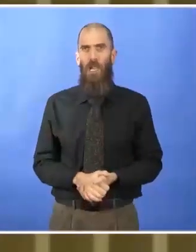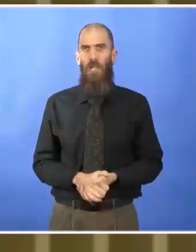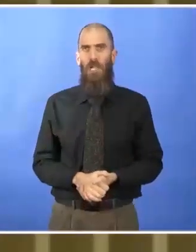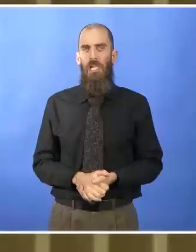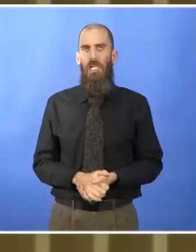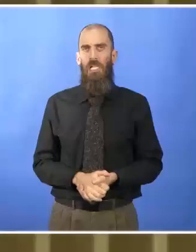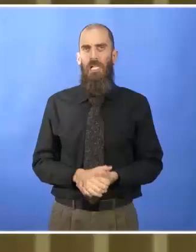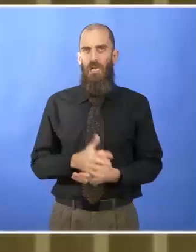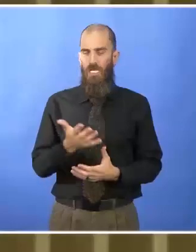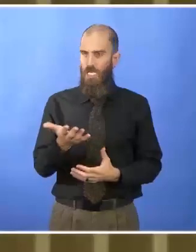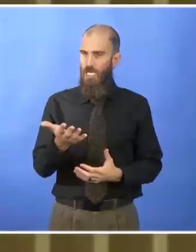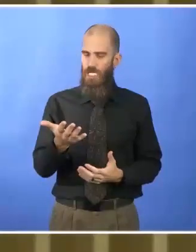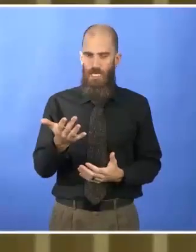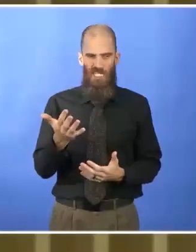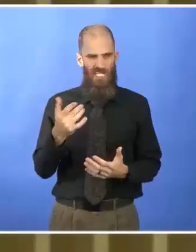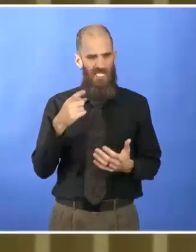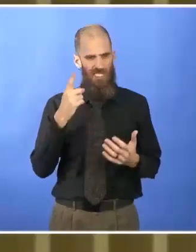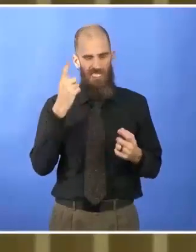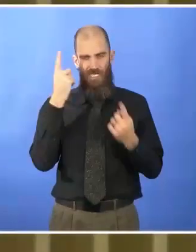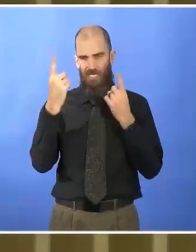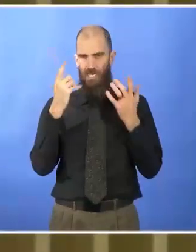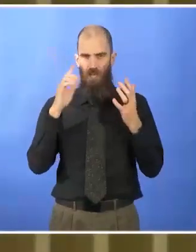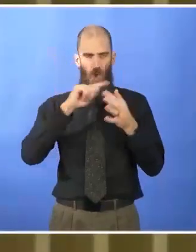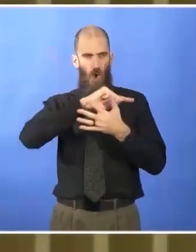COMMUNICATIONS, CONNECTIONS BETWEEN INCARCERATED PEOPLE AND